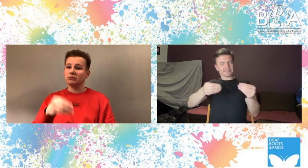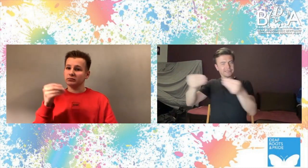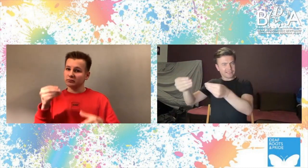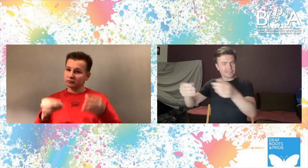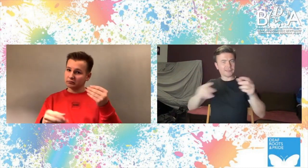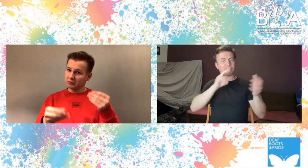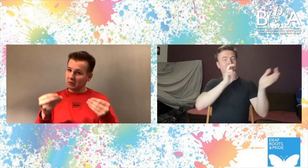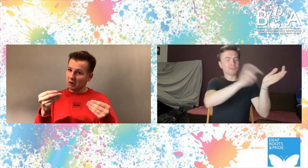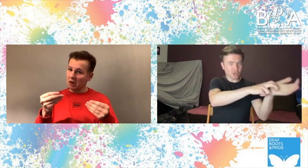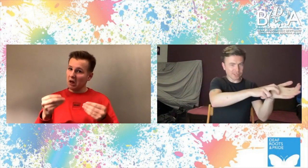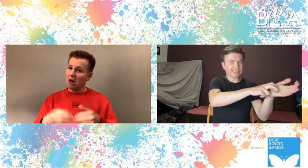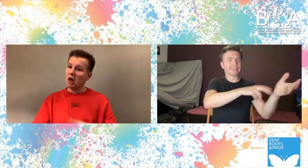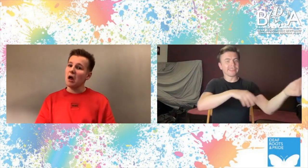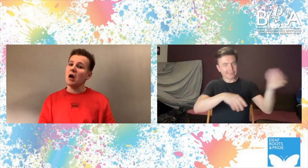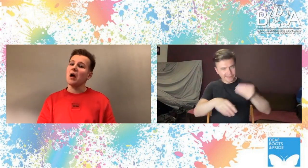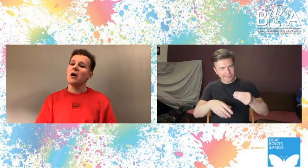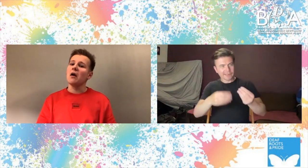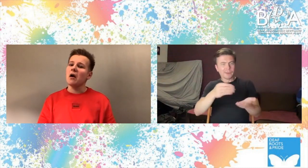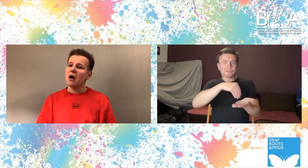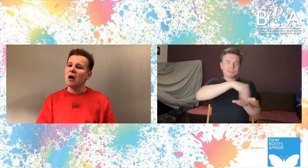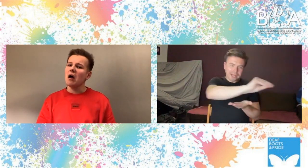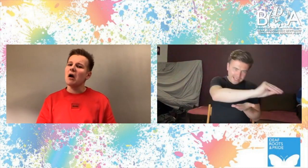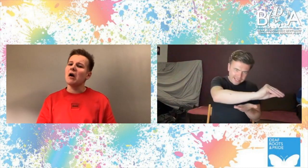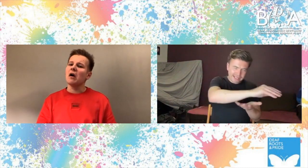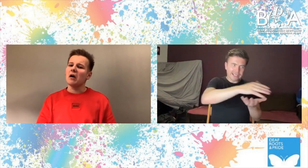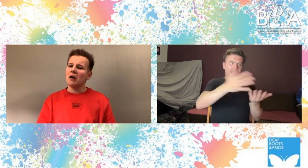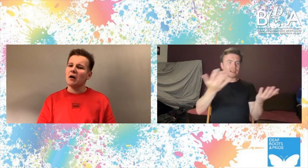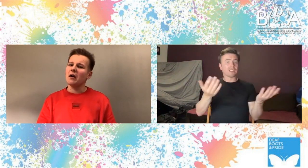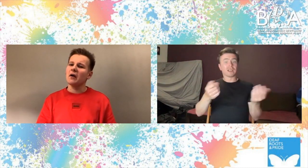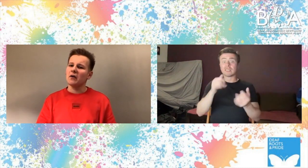their books and recommend someone. Then we book them and pay them.